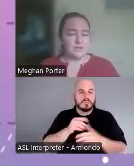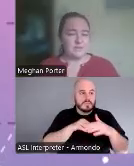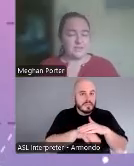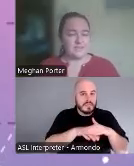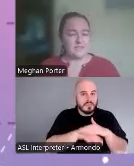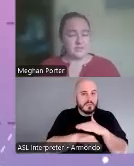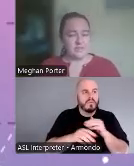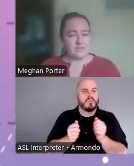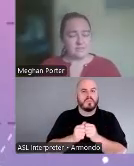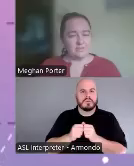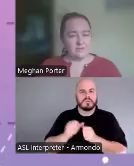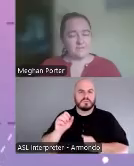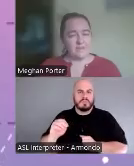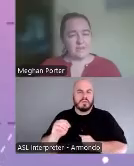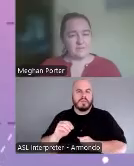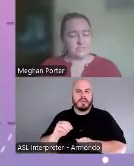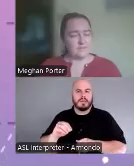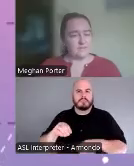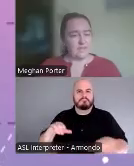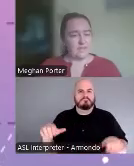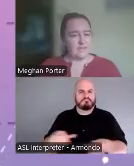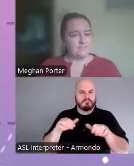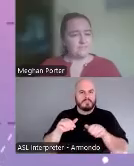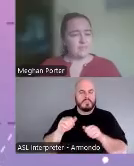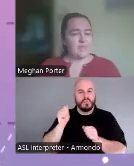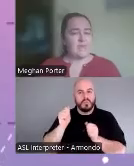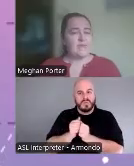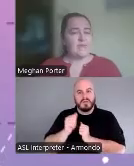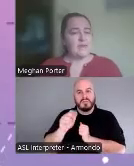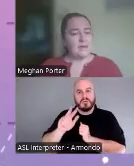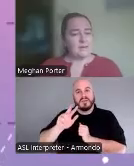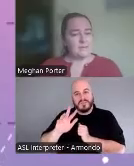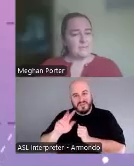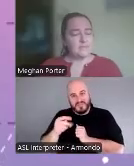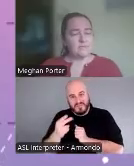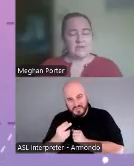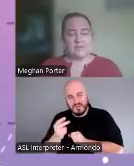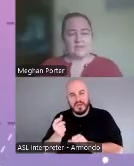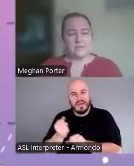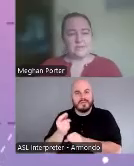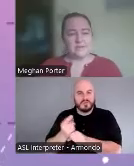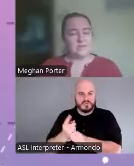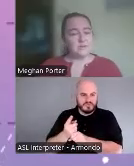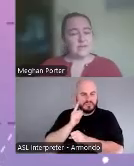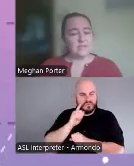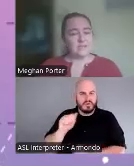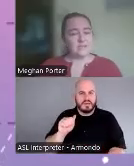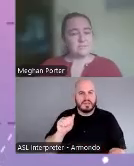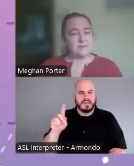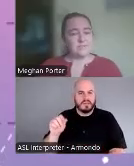practices during the 35th anniversary of the ADA. It included new educational posts